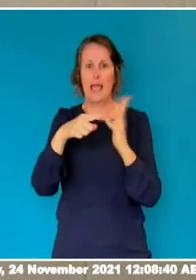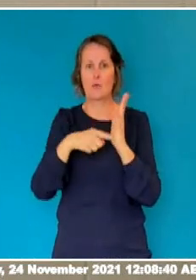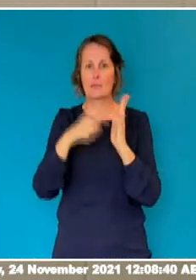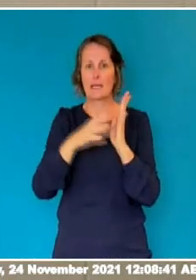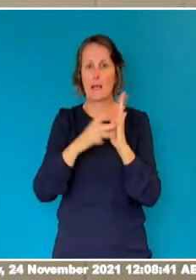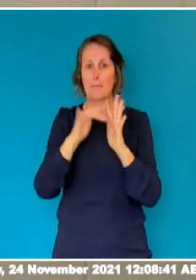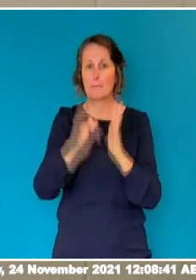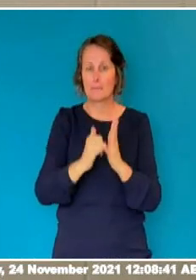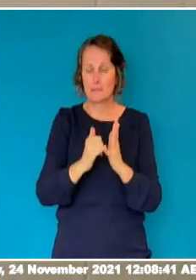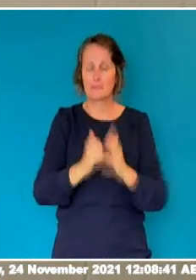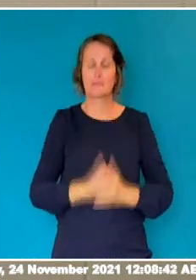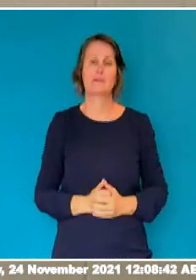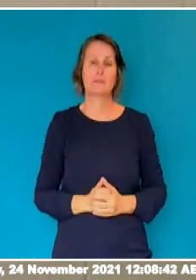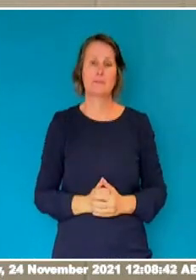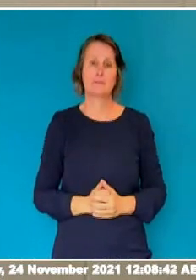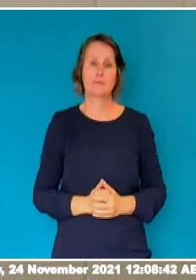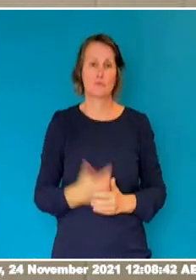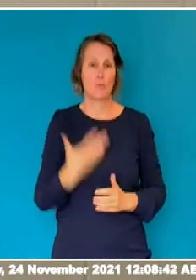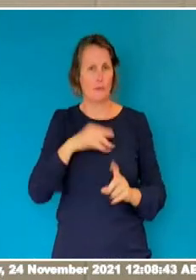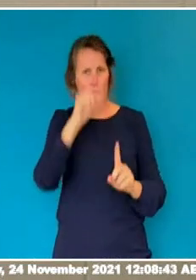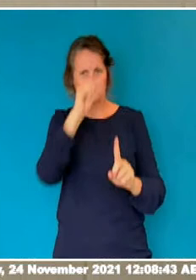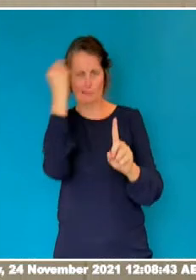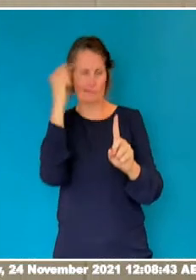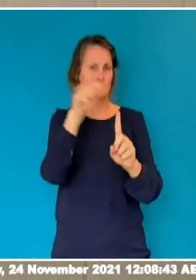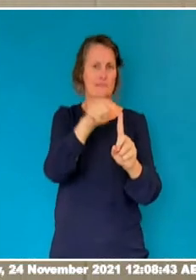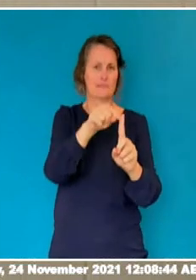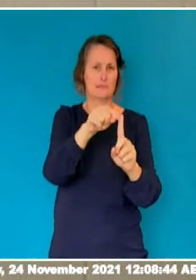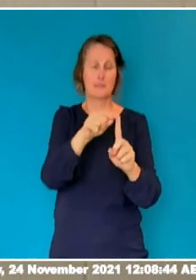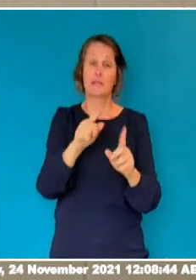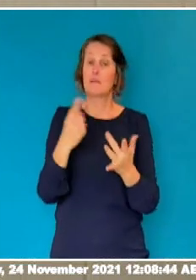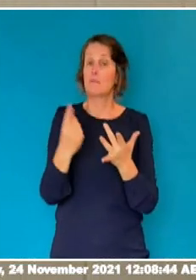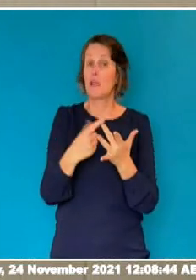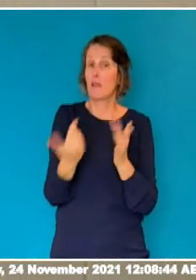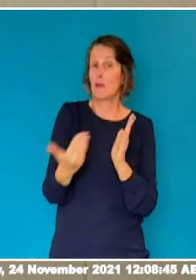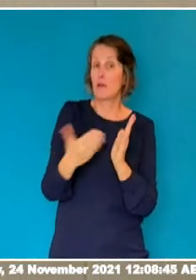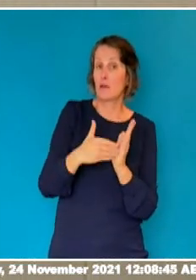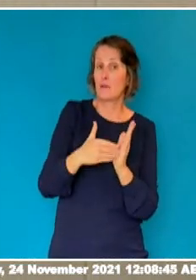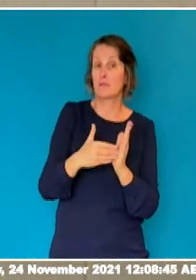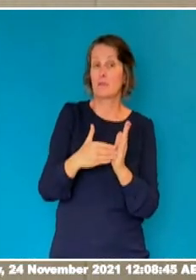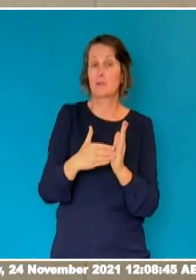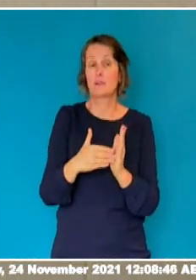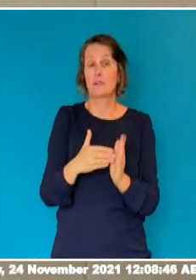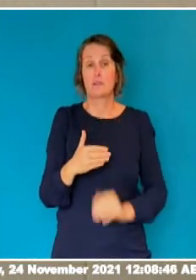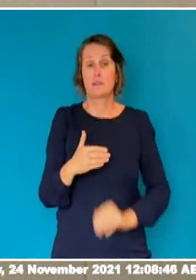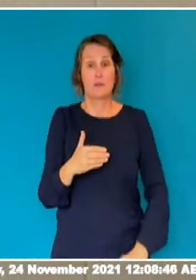element that I would add, you know, in terms of providing full disclosure for any person